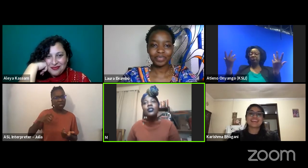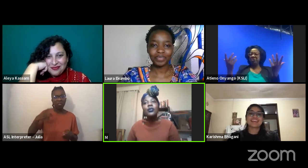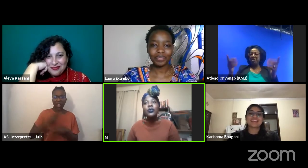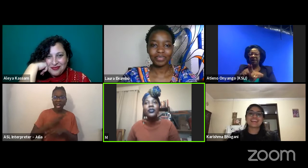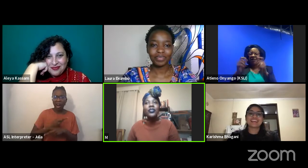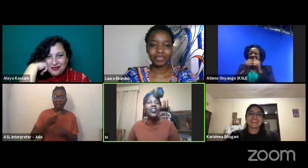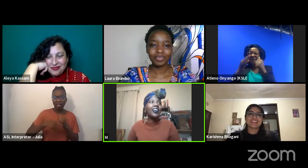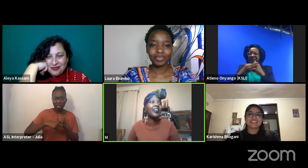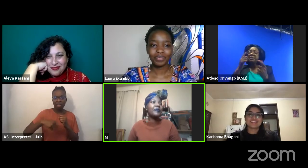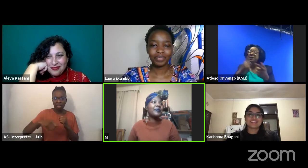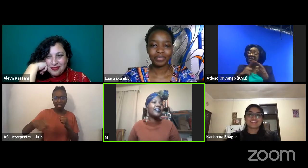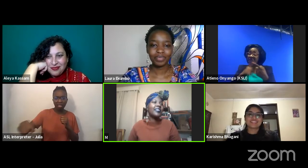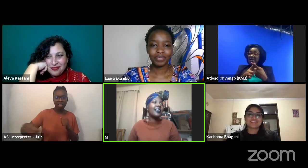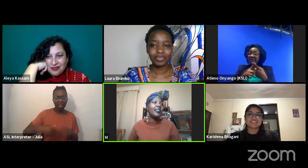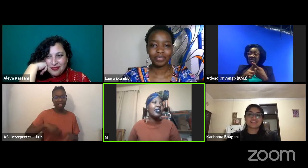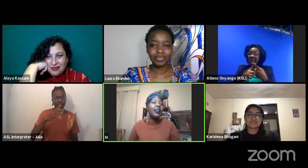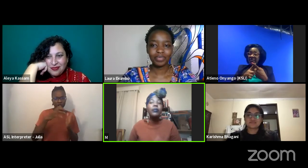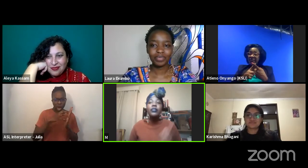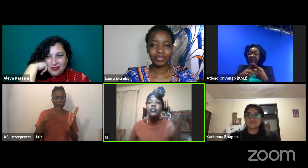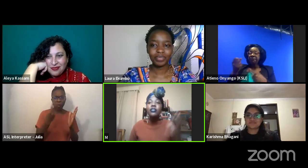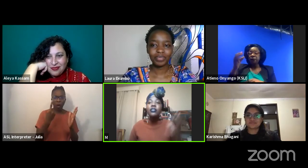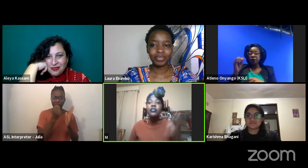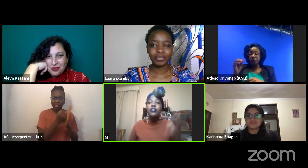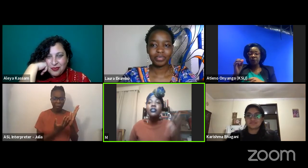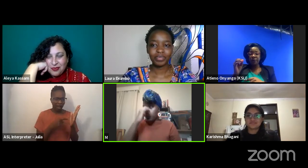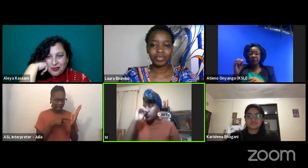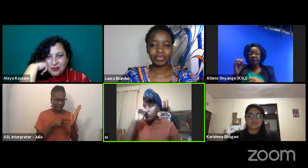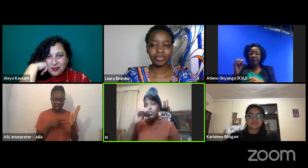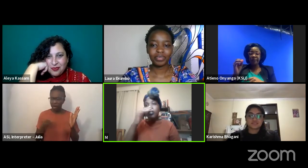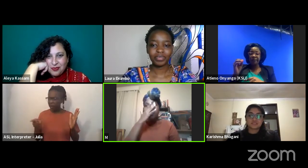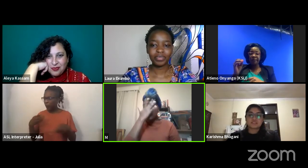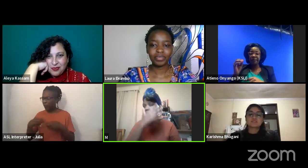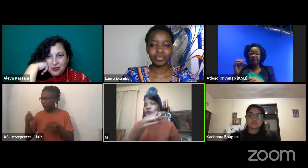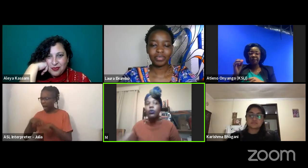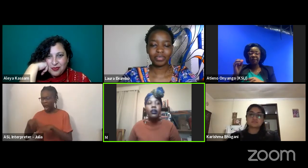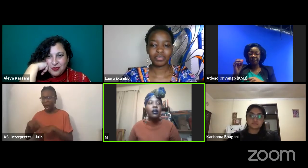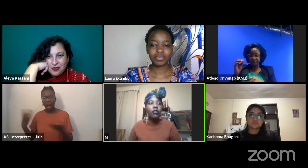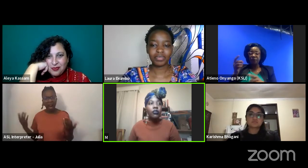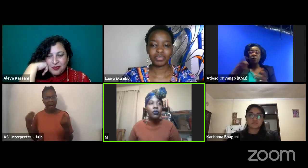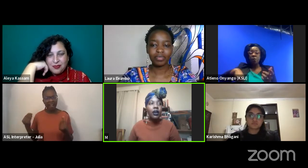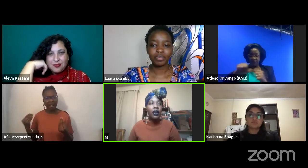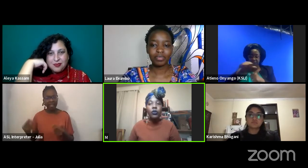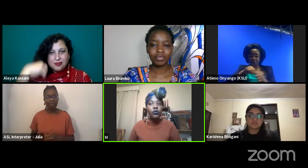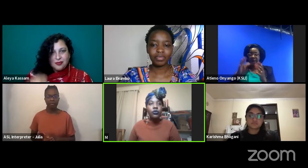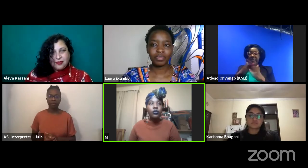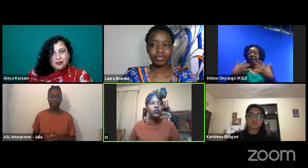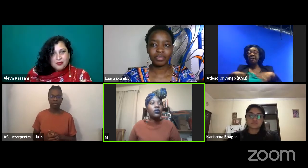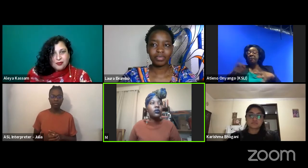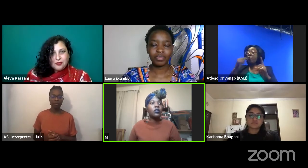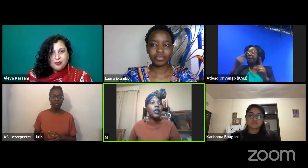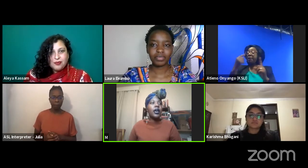So yeah, being surrounded by people who are so different, who are in an art form that I'm not used to